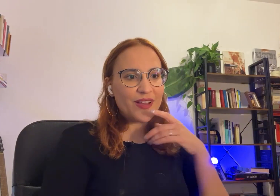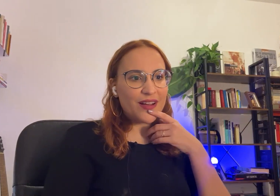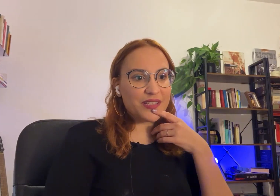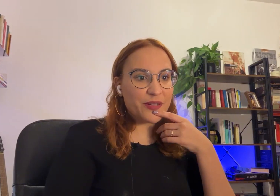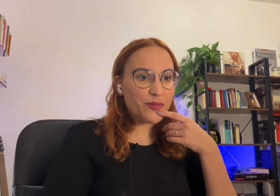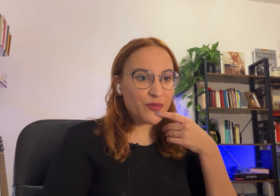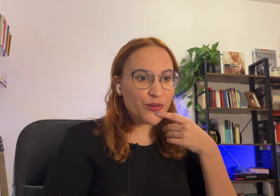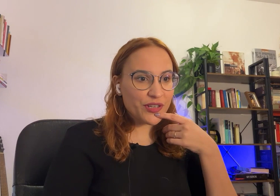It's very important work.